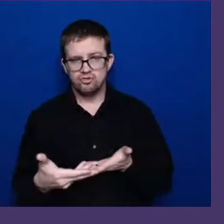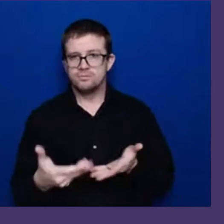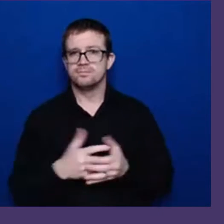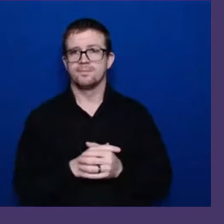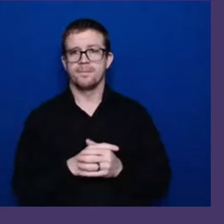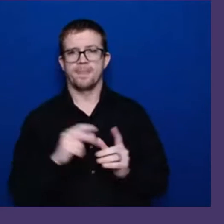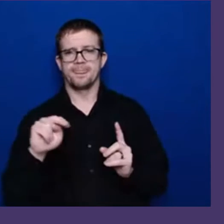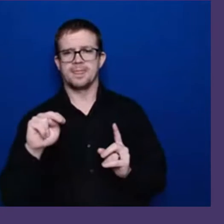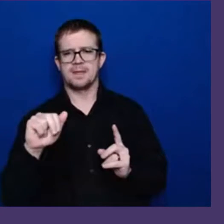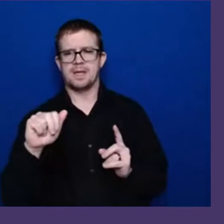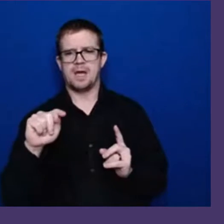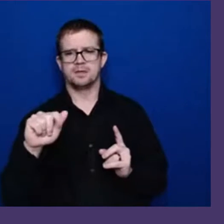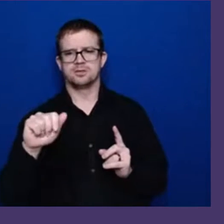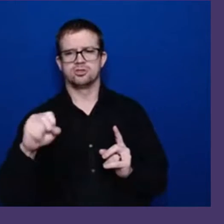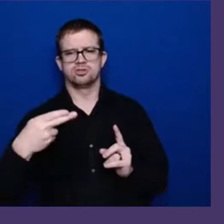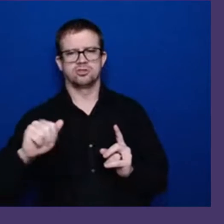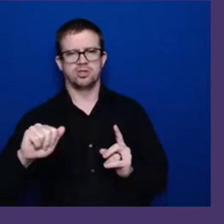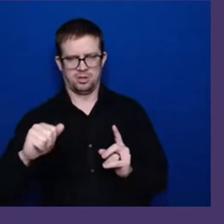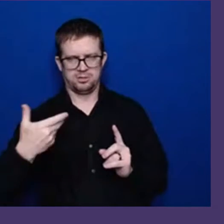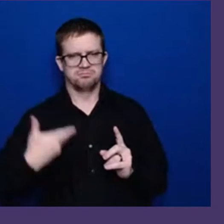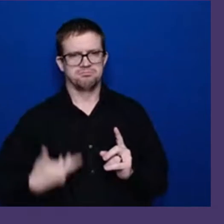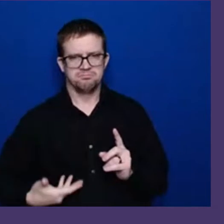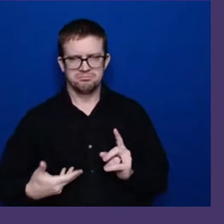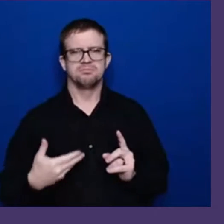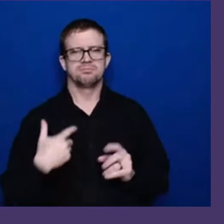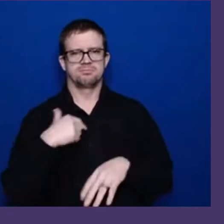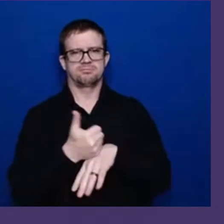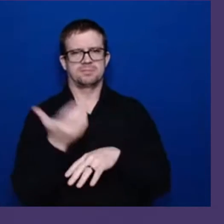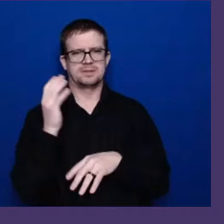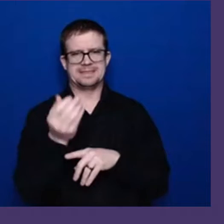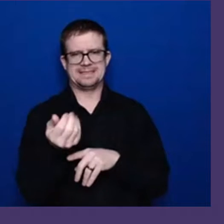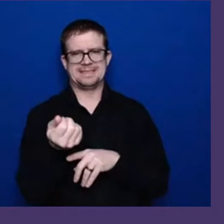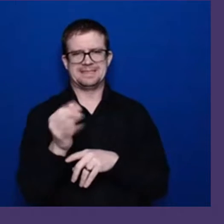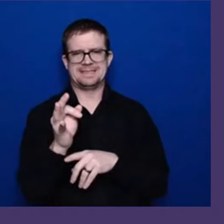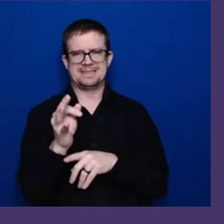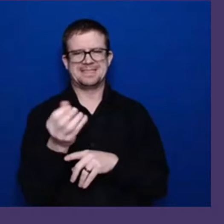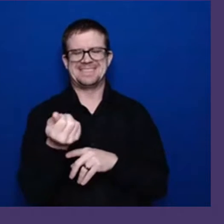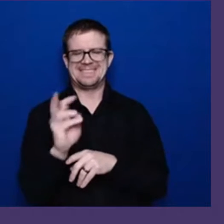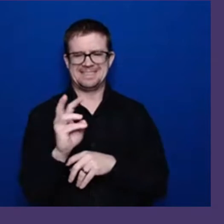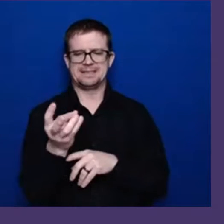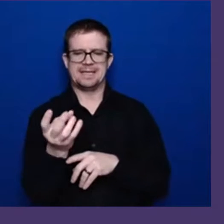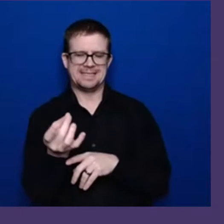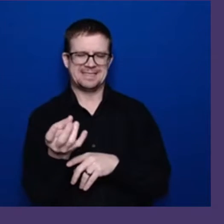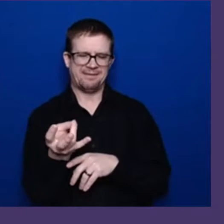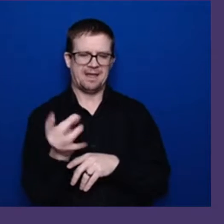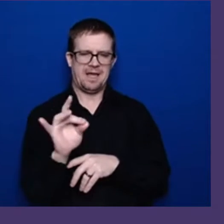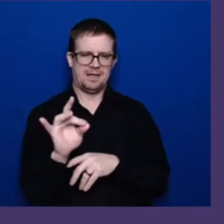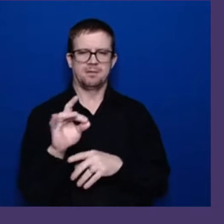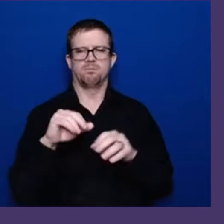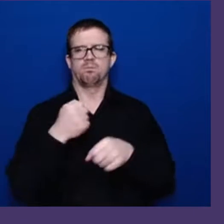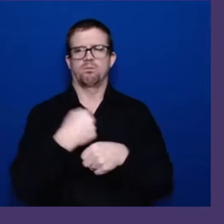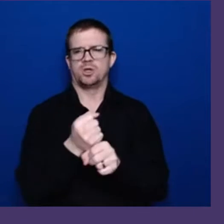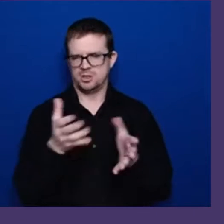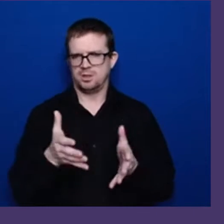I'm also the CEO and President of The Black Hospital Review. Ebele Okoli: Welcome, Natasha. Keri?